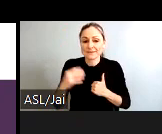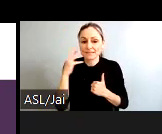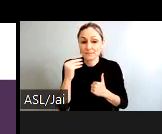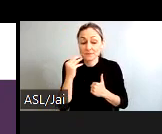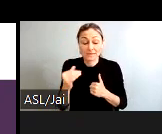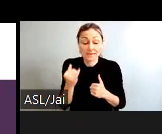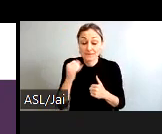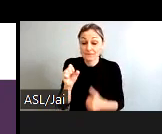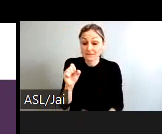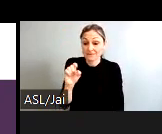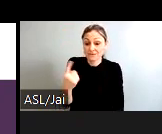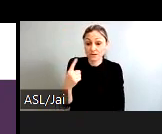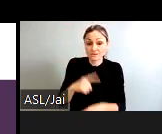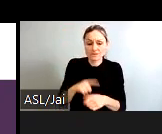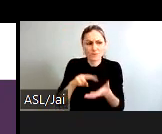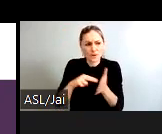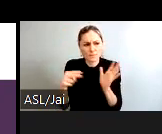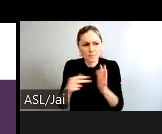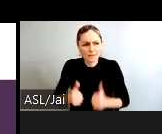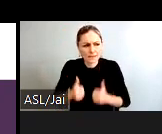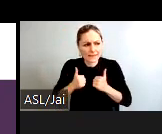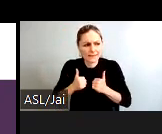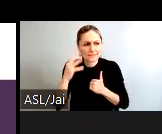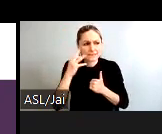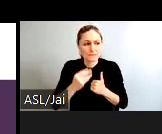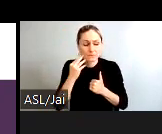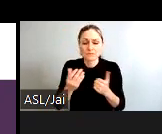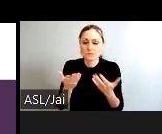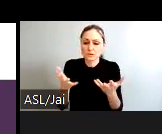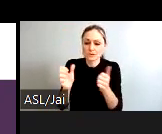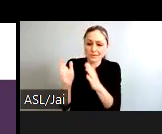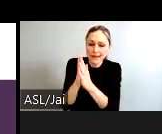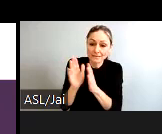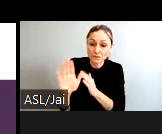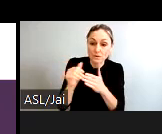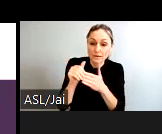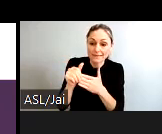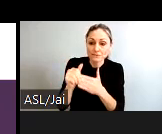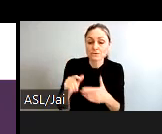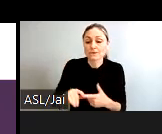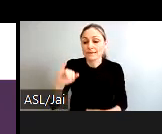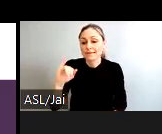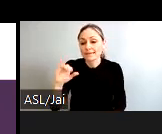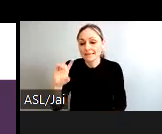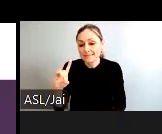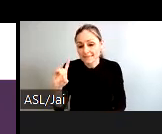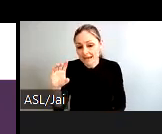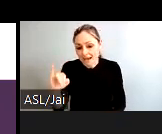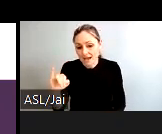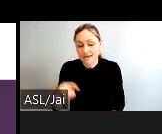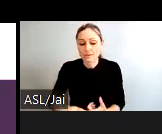what lived experience is, you may want to consult with your leadership, your EDI or DEI, staff,